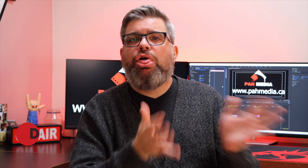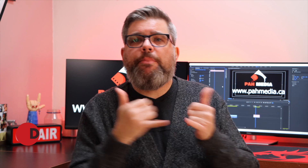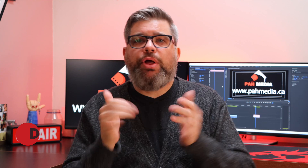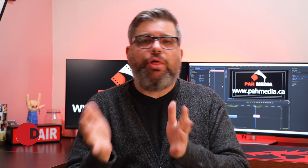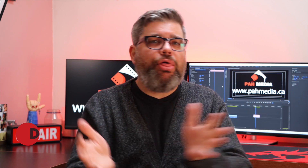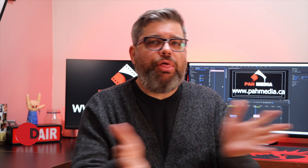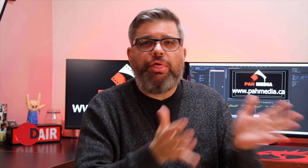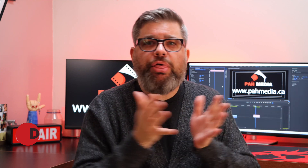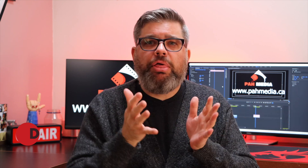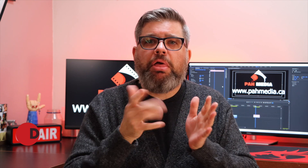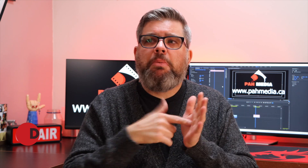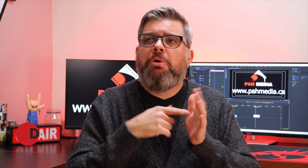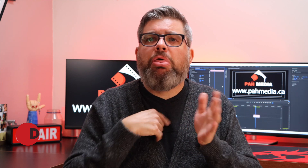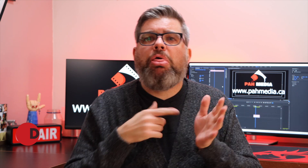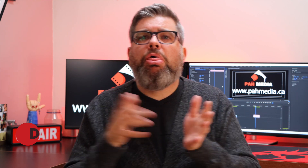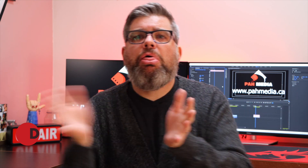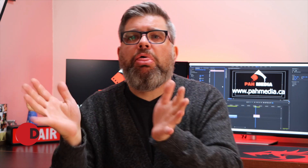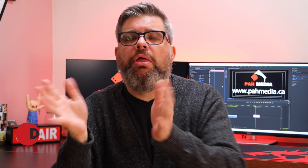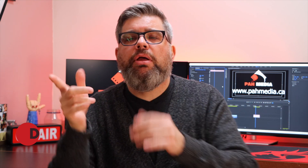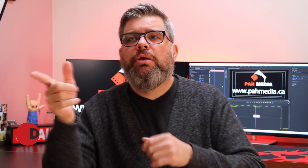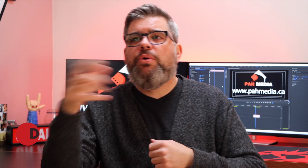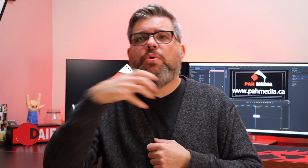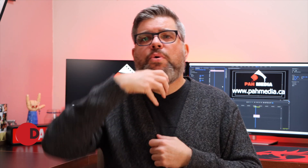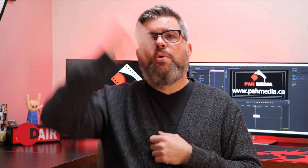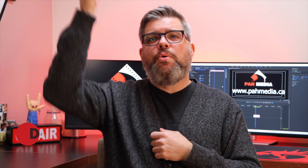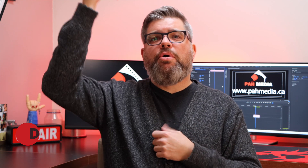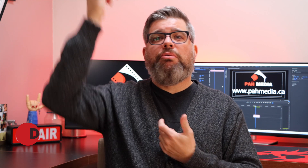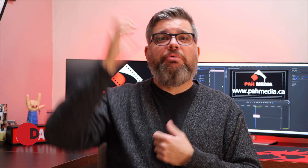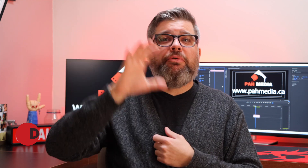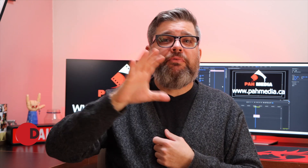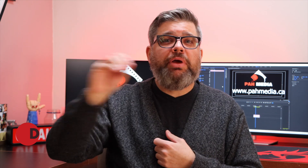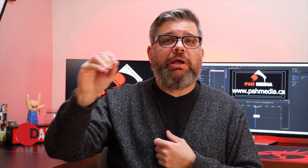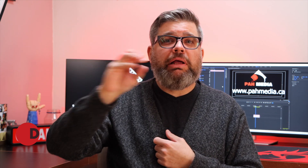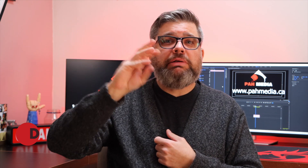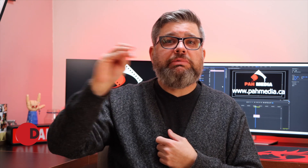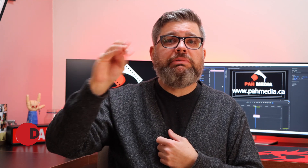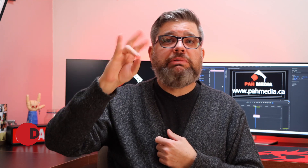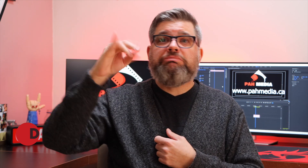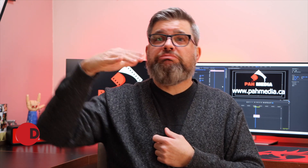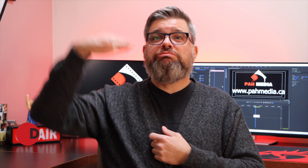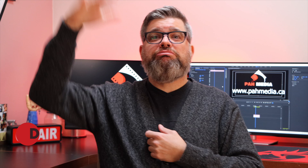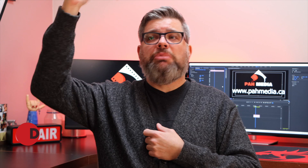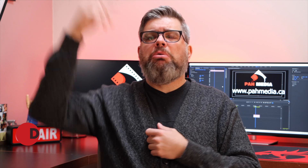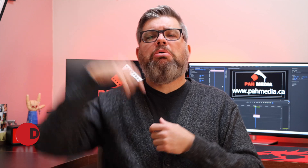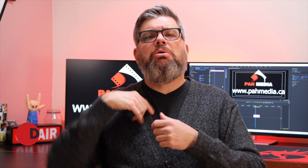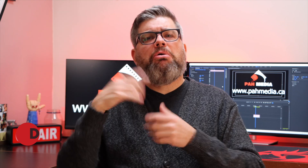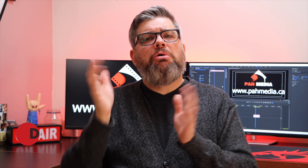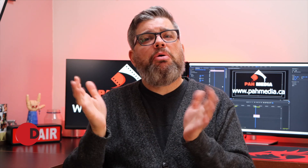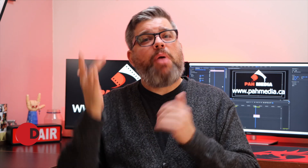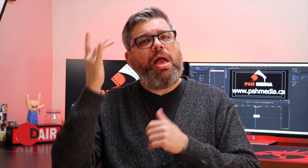I’d get a chance to talk with people who were in their 50-70s.